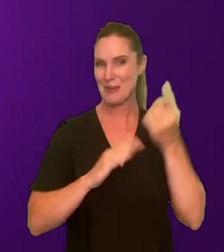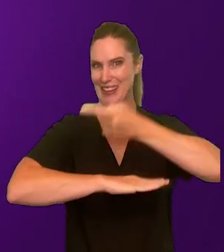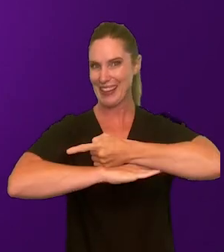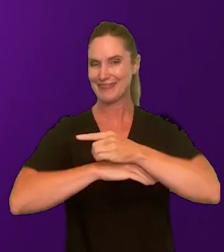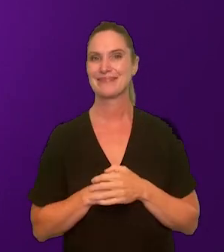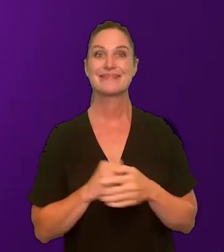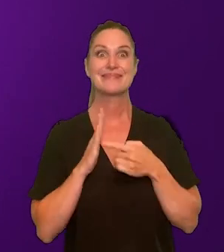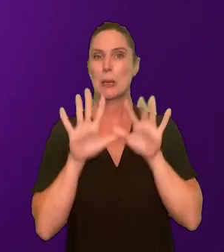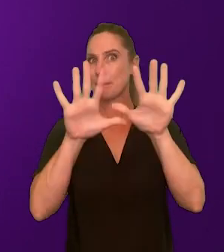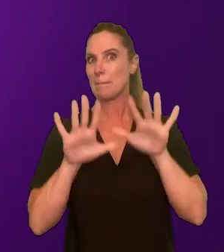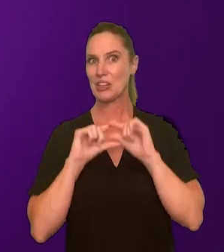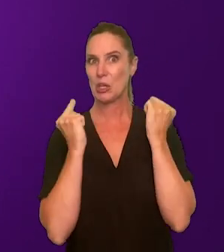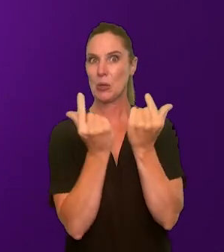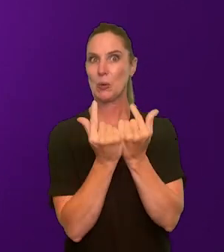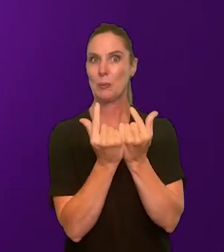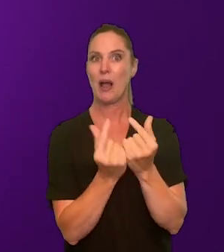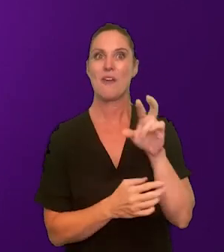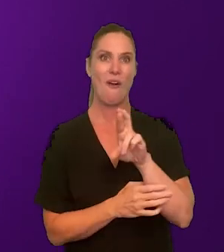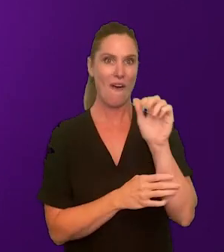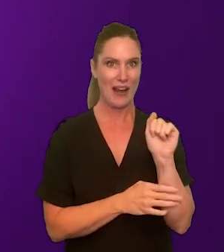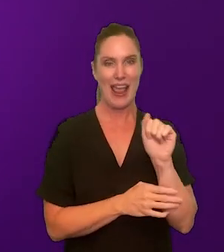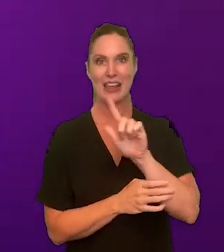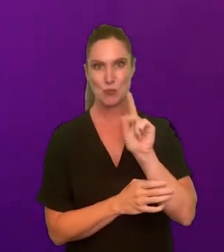featuring an amazing group of our '23 startup pitches.